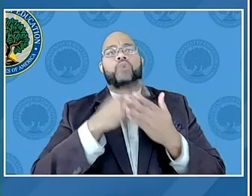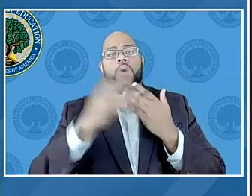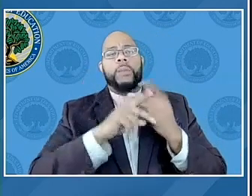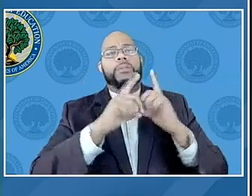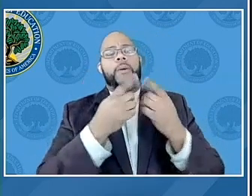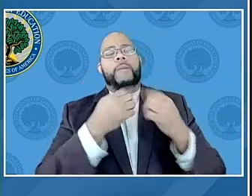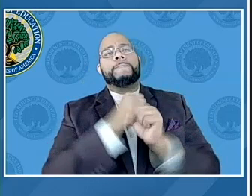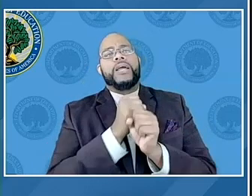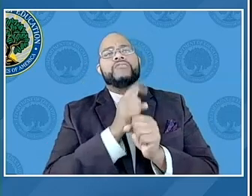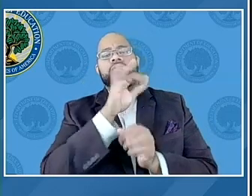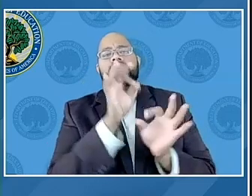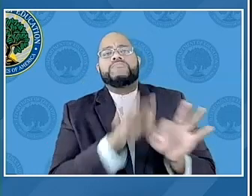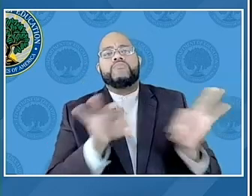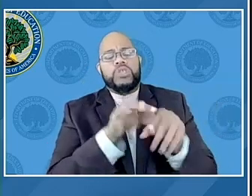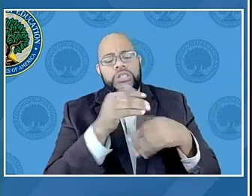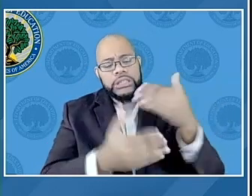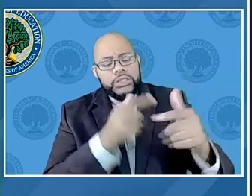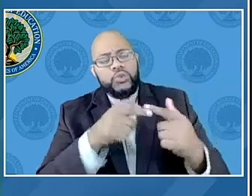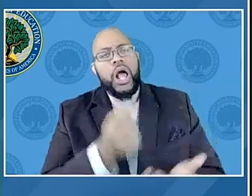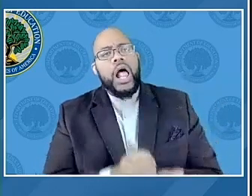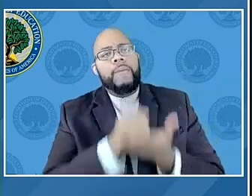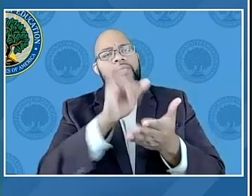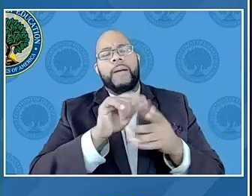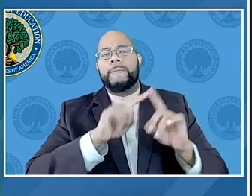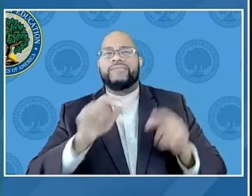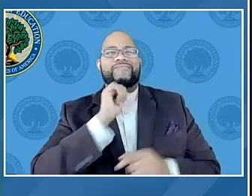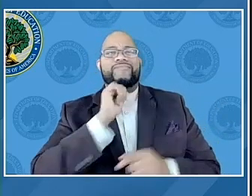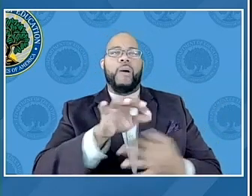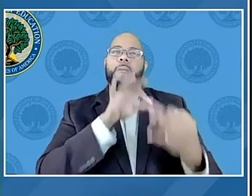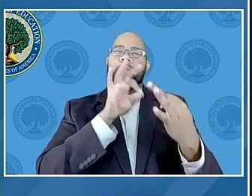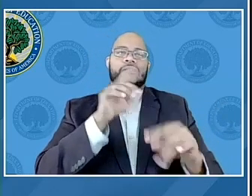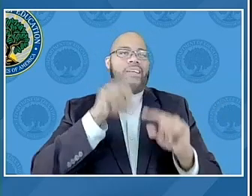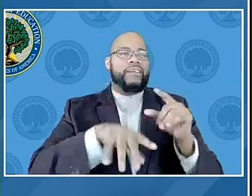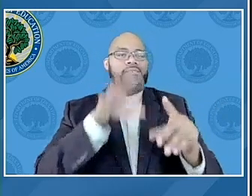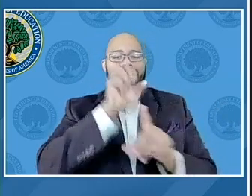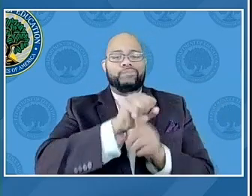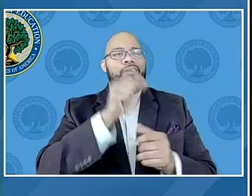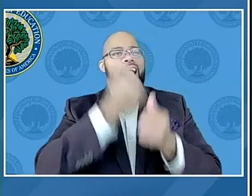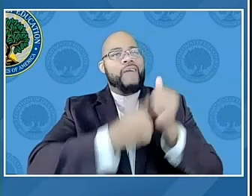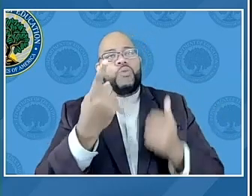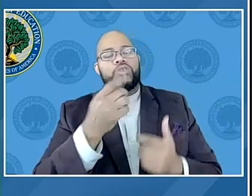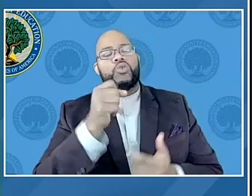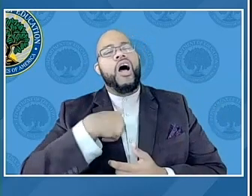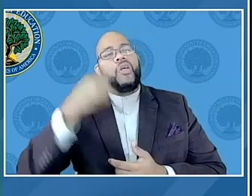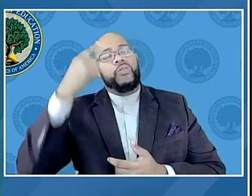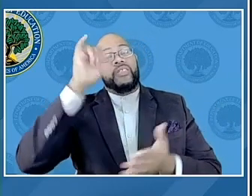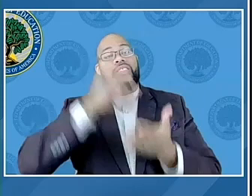important strides to help that. But it's not perfect, it can't capture everyone. So I think this issue is really important for everyone. But I just want to